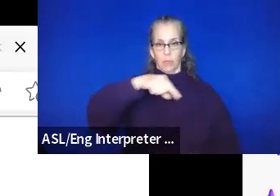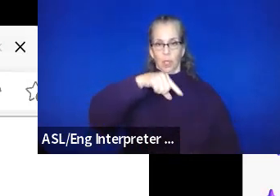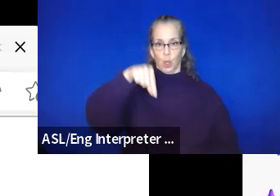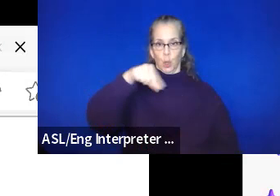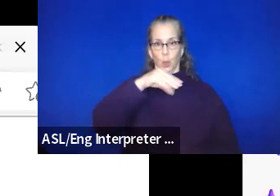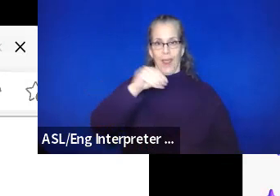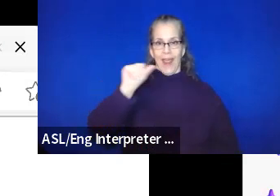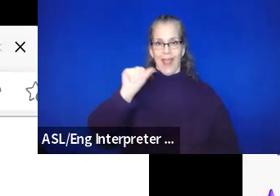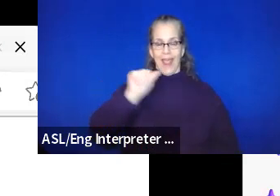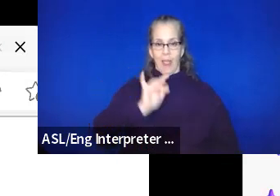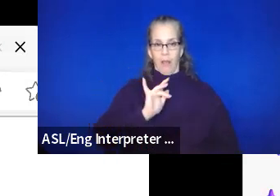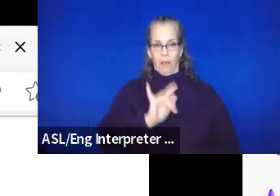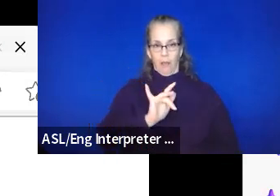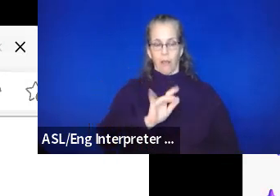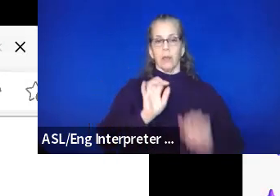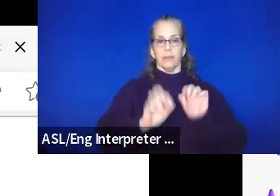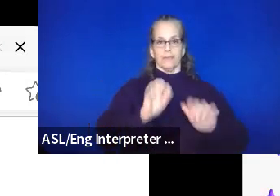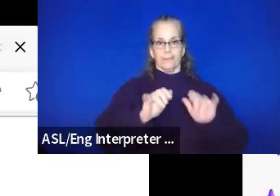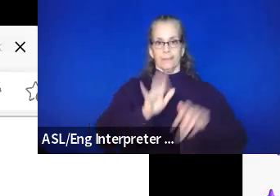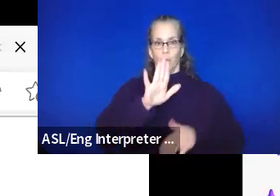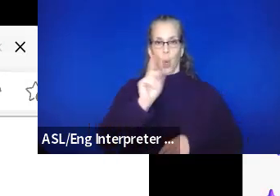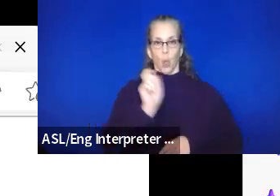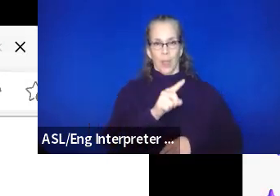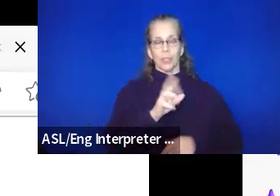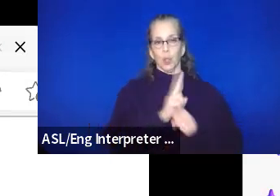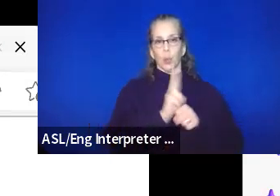using that to facilitate the Q&A after the presentation.